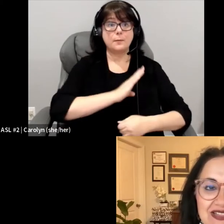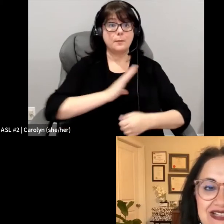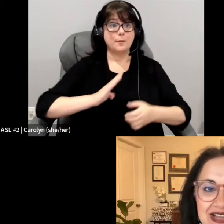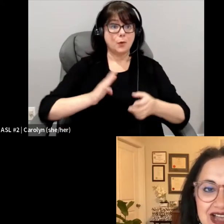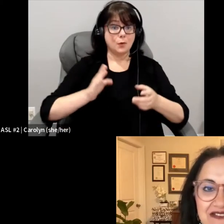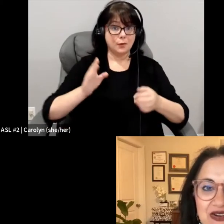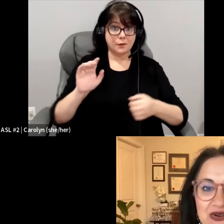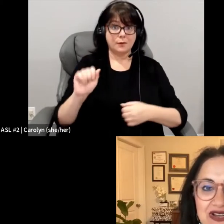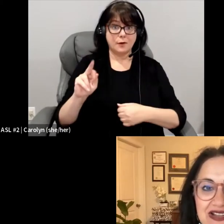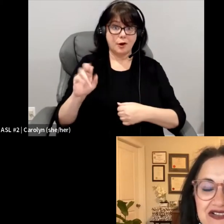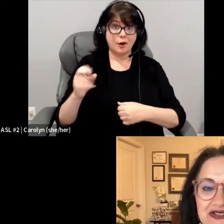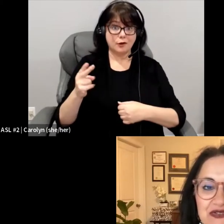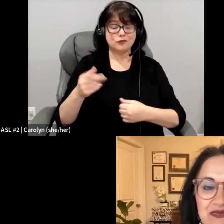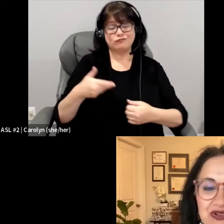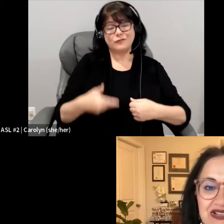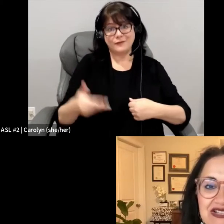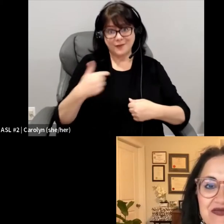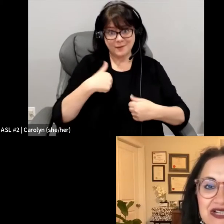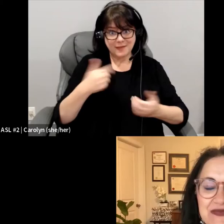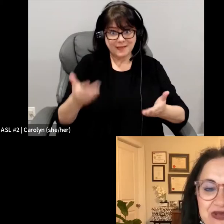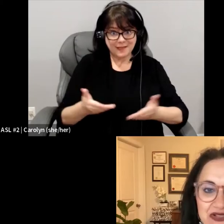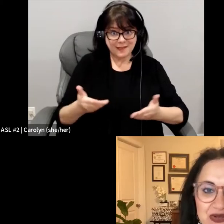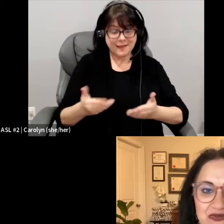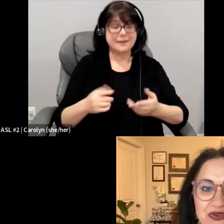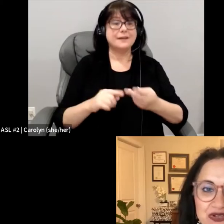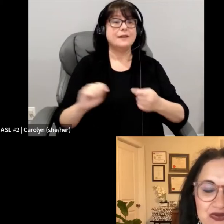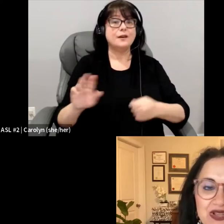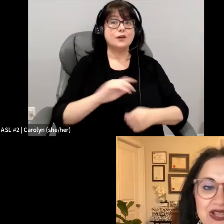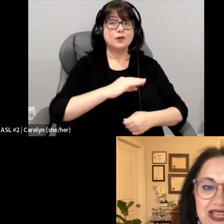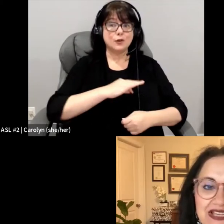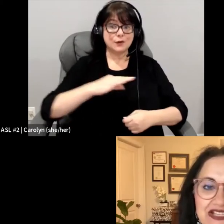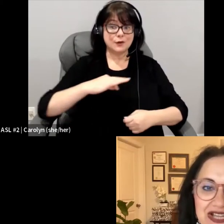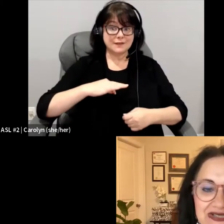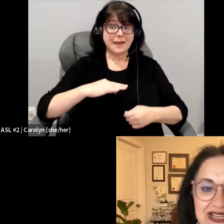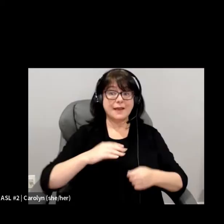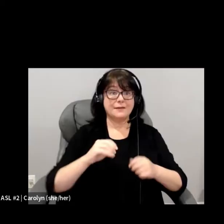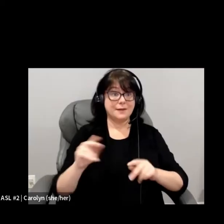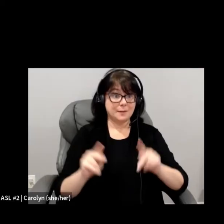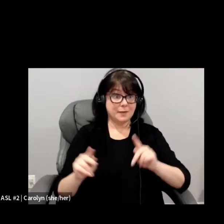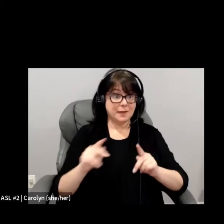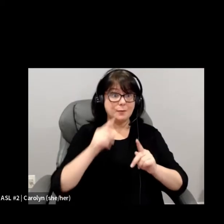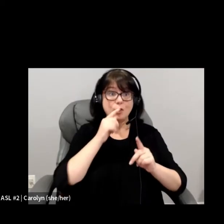AND THE STAFF AND ORGANIZERS WHO PULLED THIS SPECIAL VIRTUAL AGM TOGETHER.